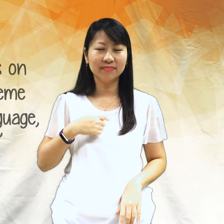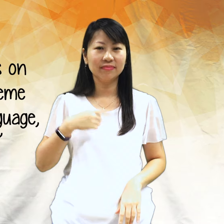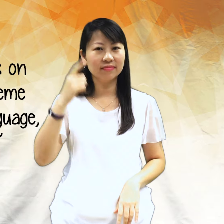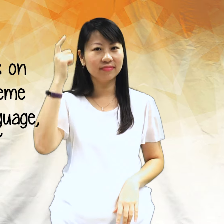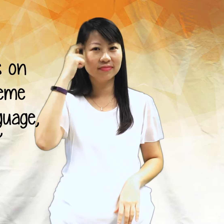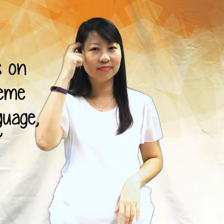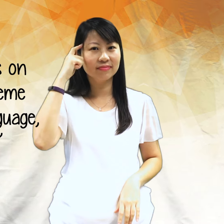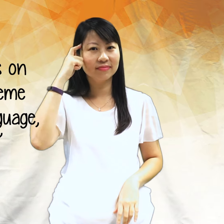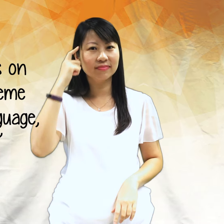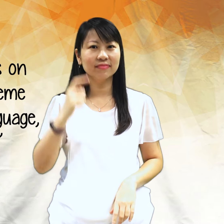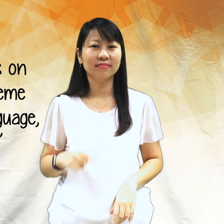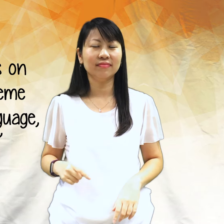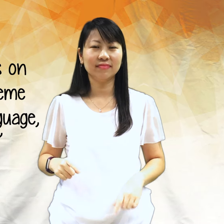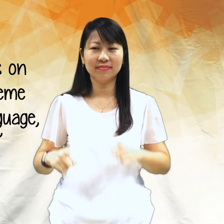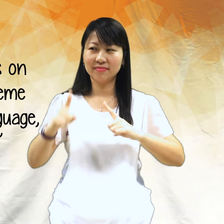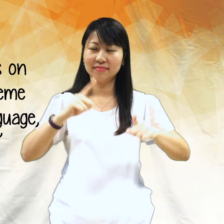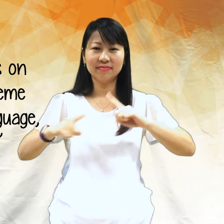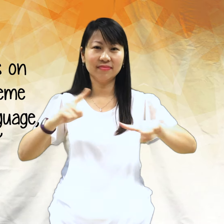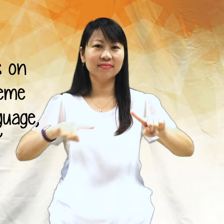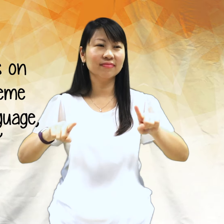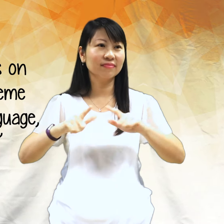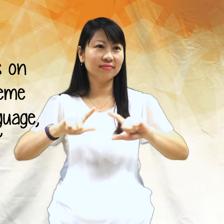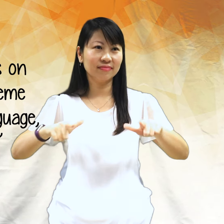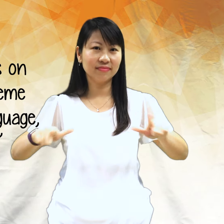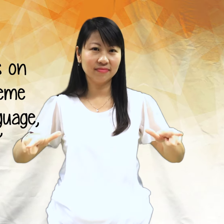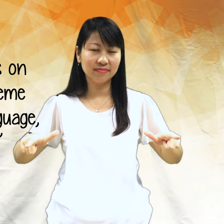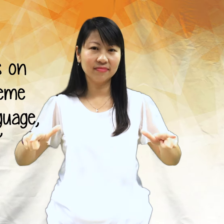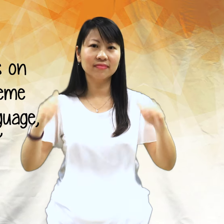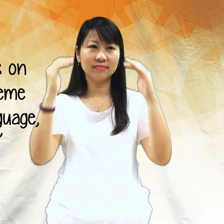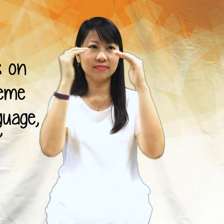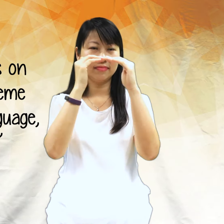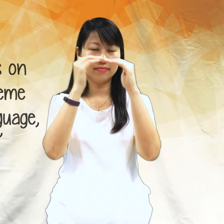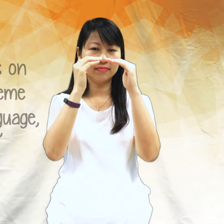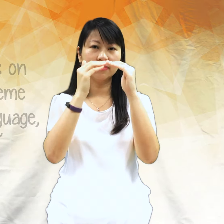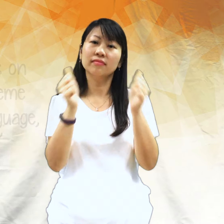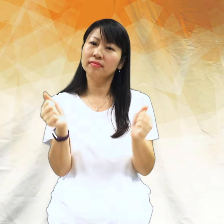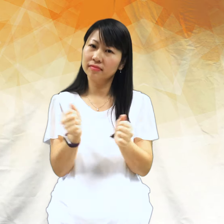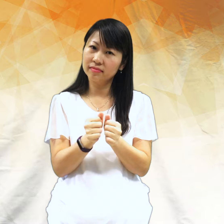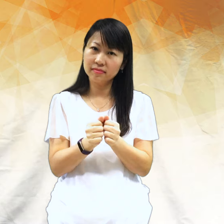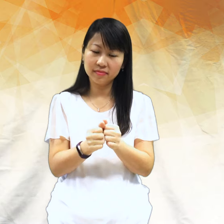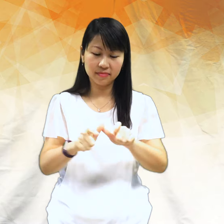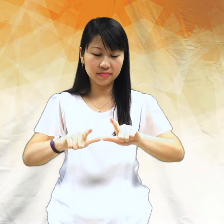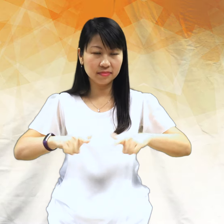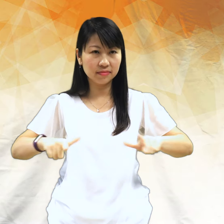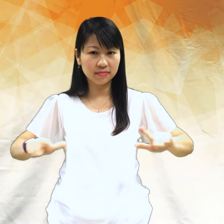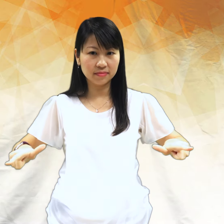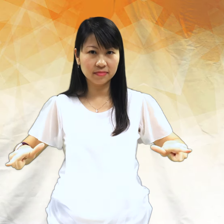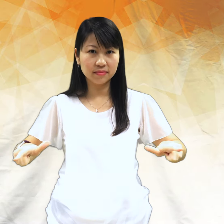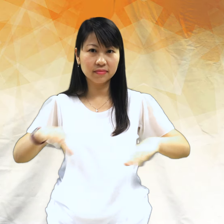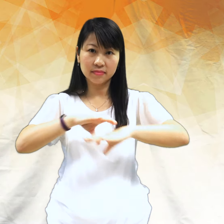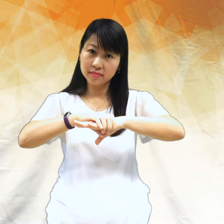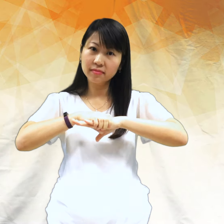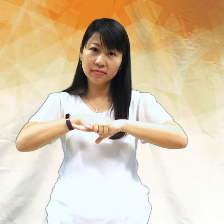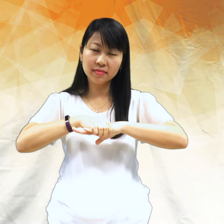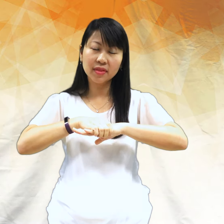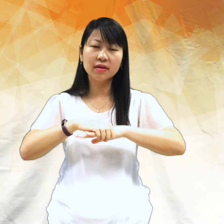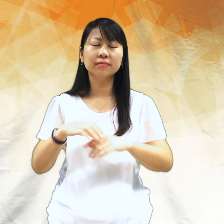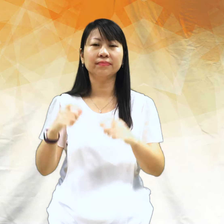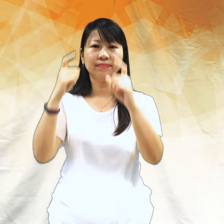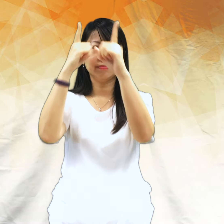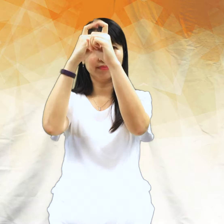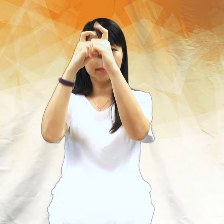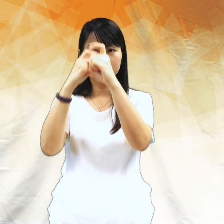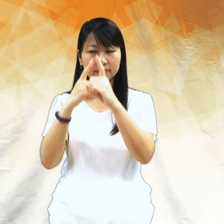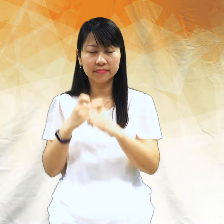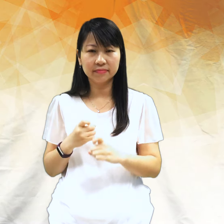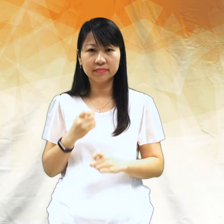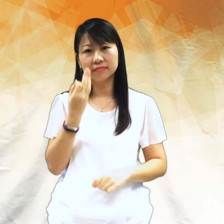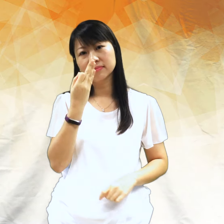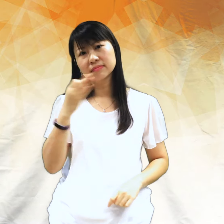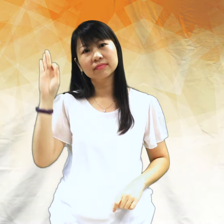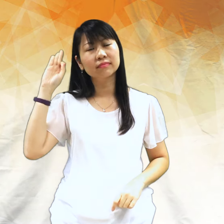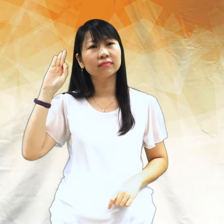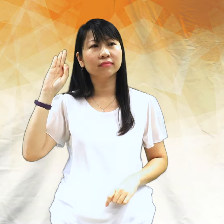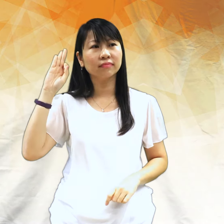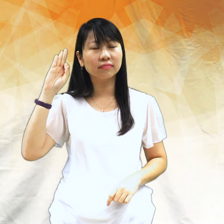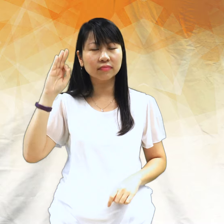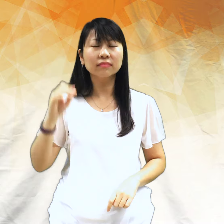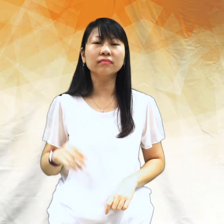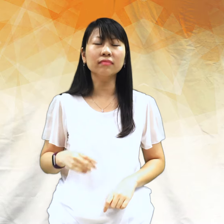I think sign language is on equal footing with spoken languages like English, Chinese and French.